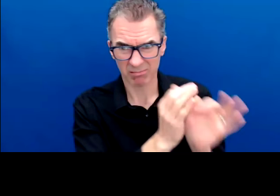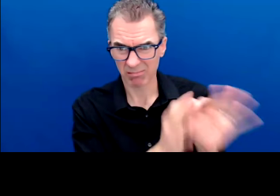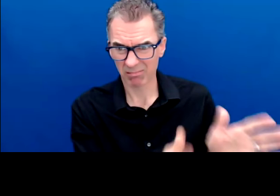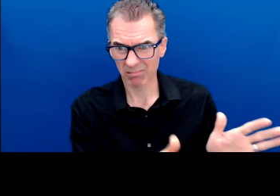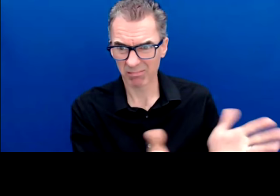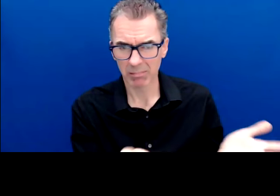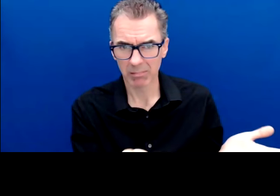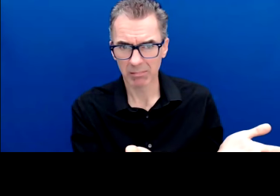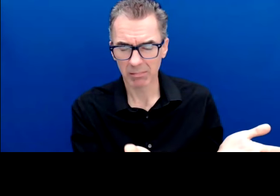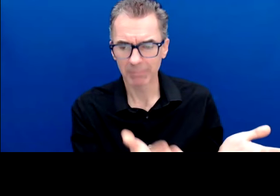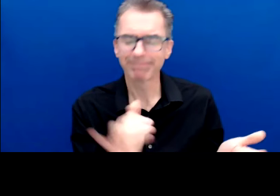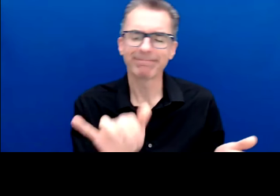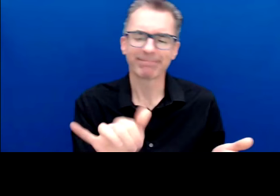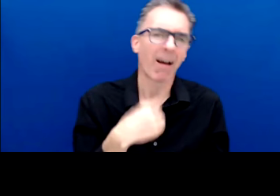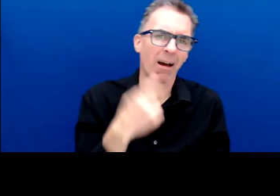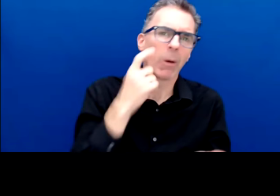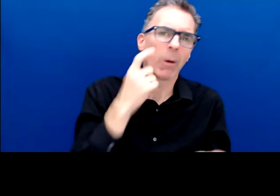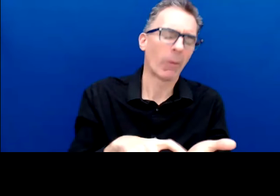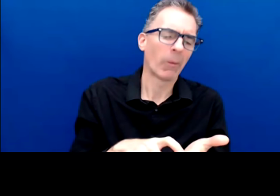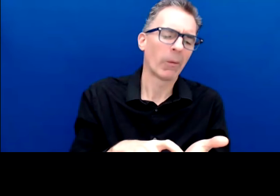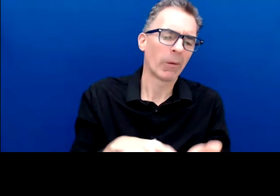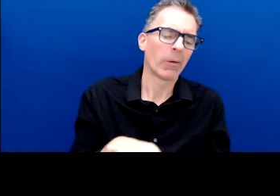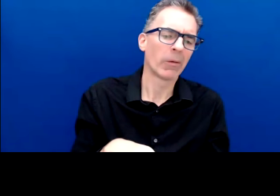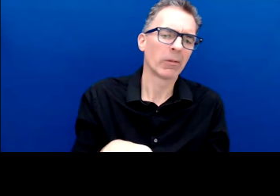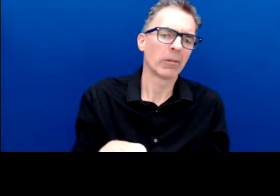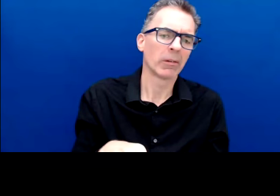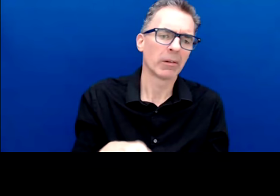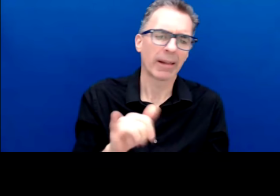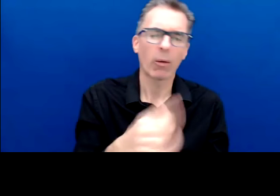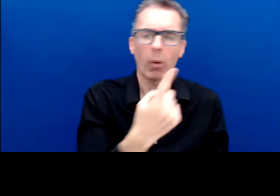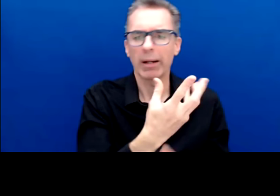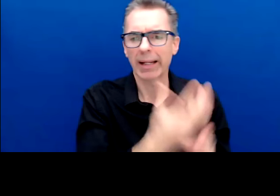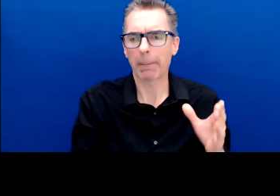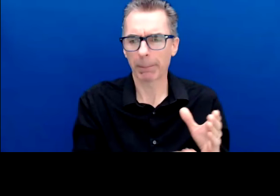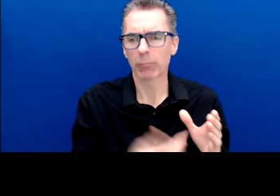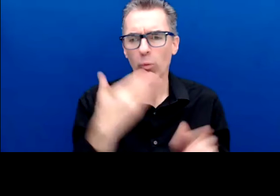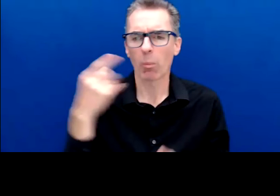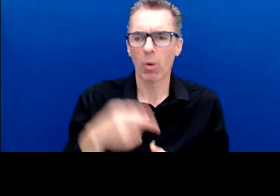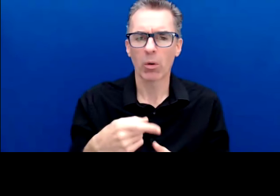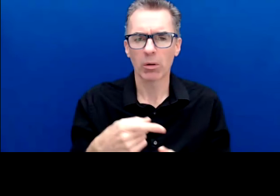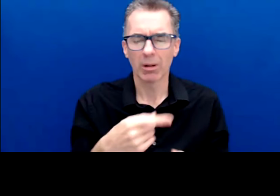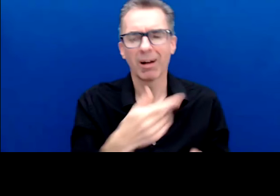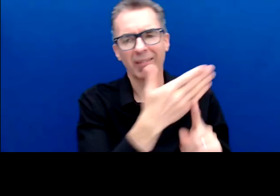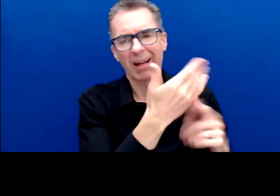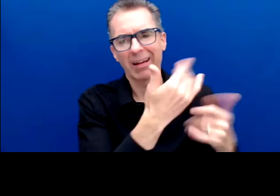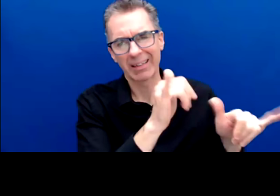So we do recognize that there's a gap there, but that flag still exists. Some of these things are district approved.